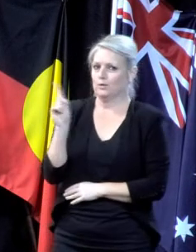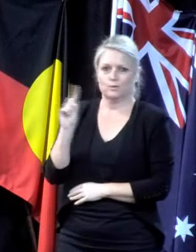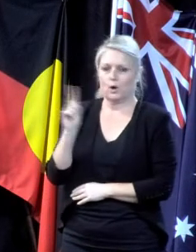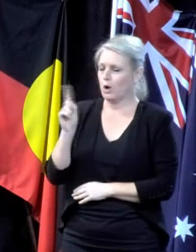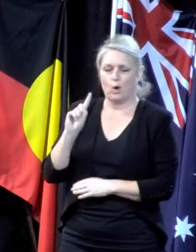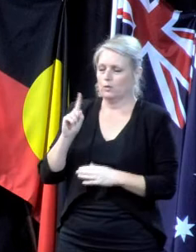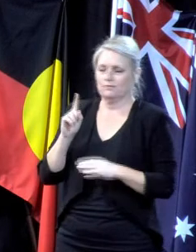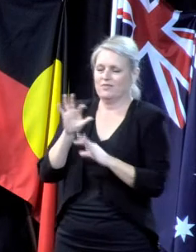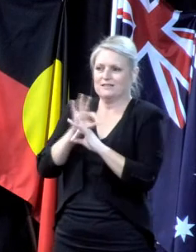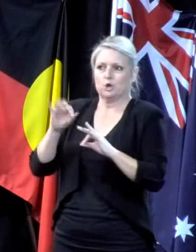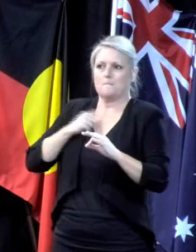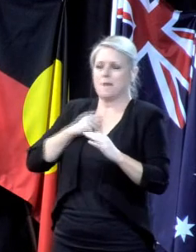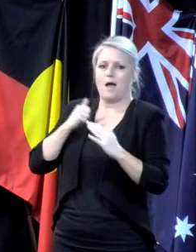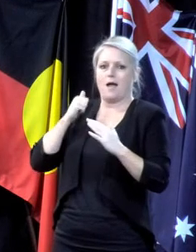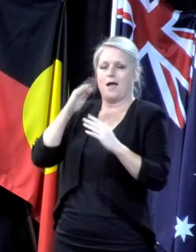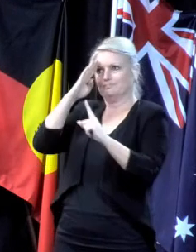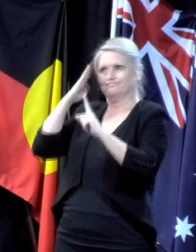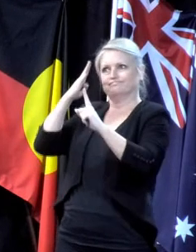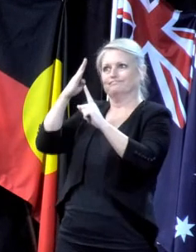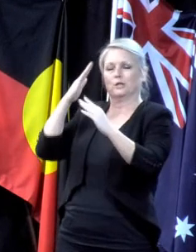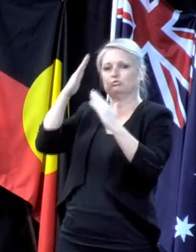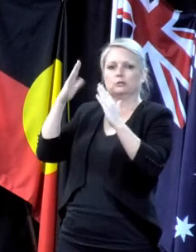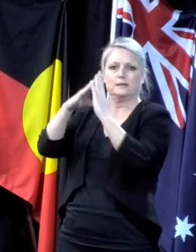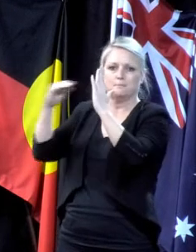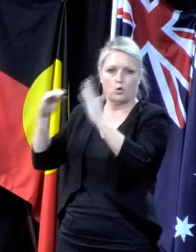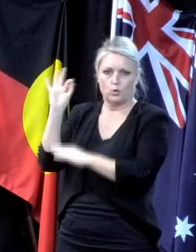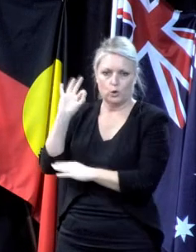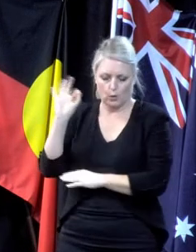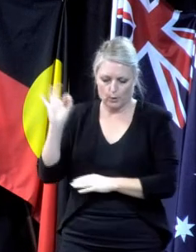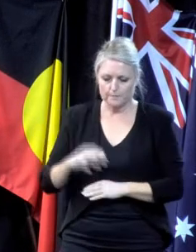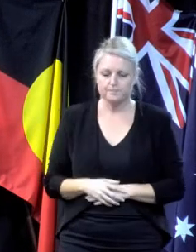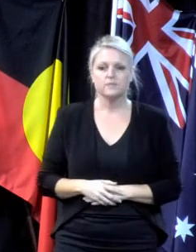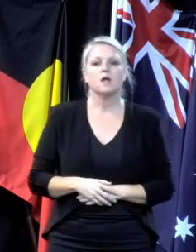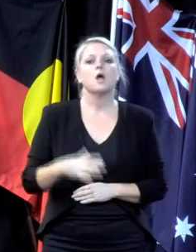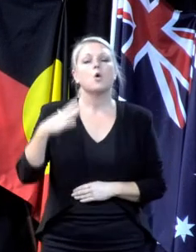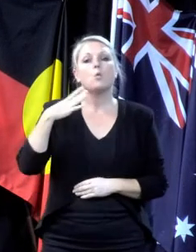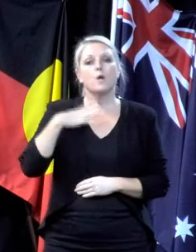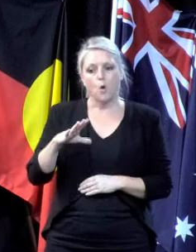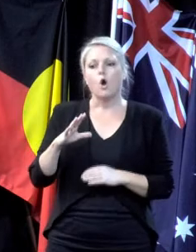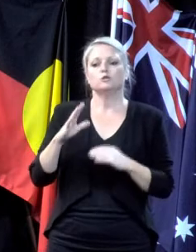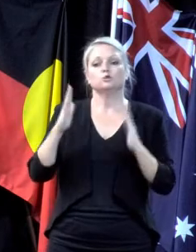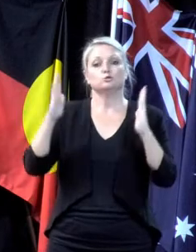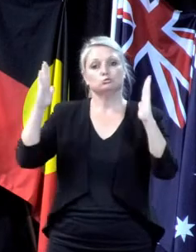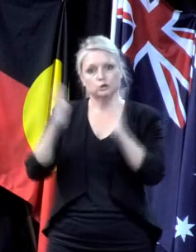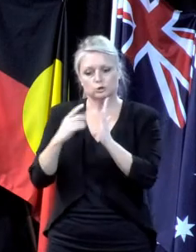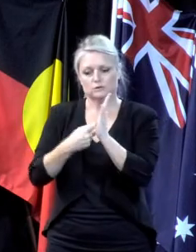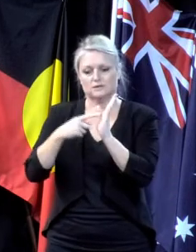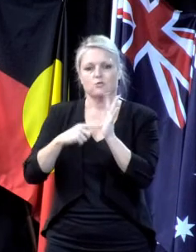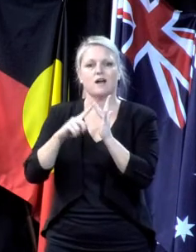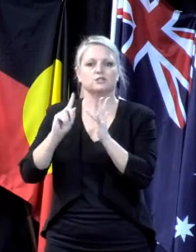We want to reduce the one to one ratio. So the less students in the class, the more attention the teachers can give to...